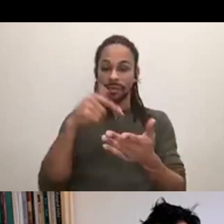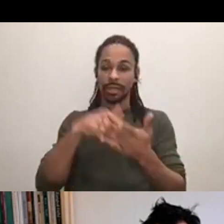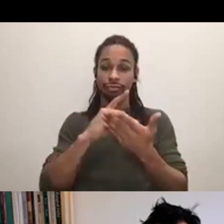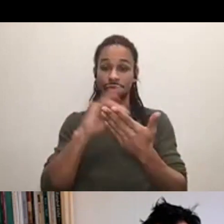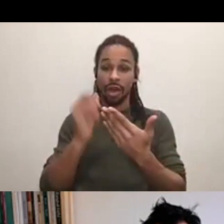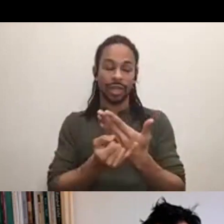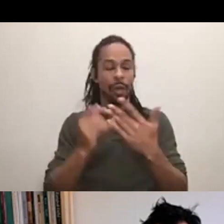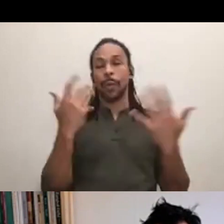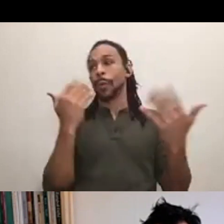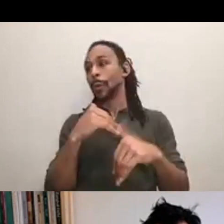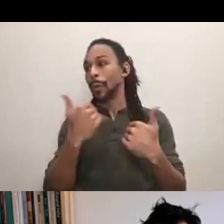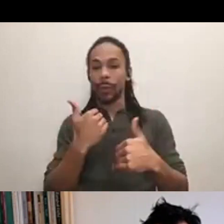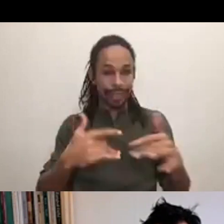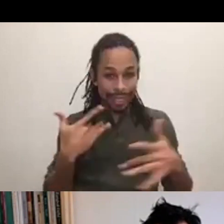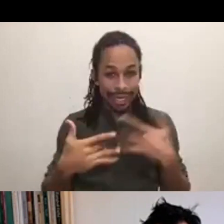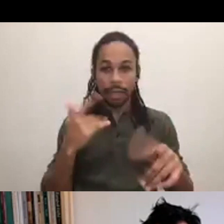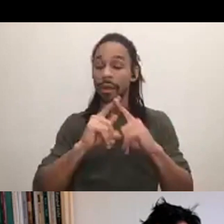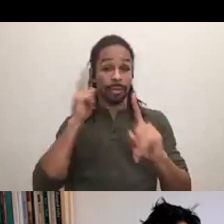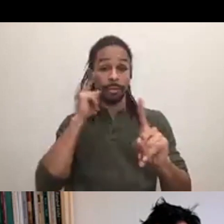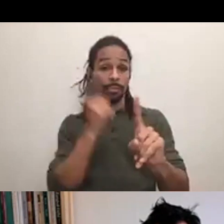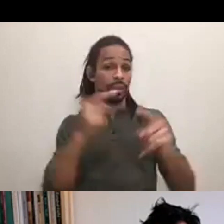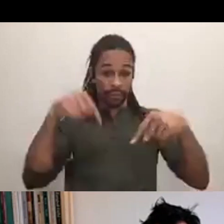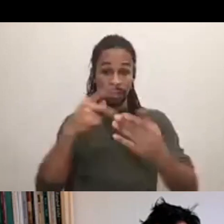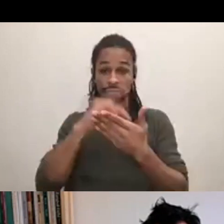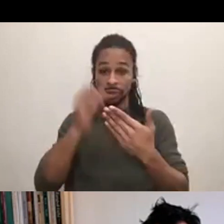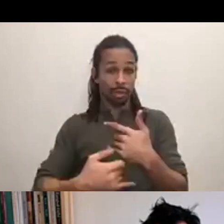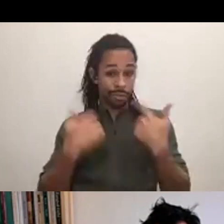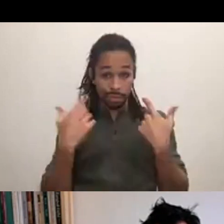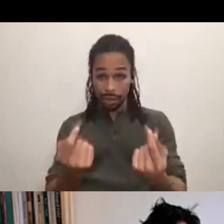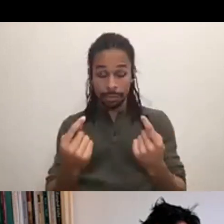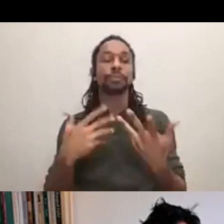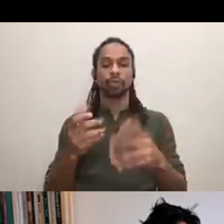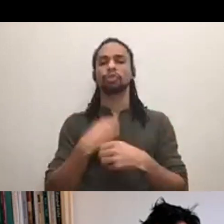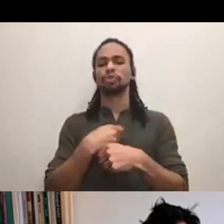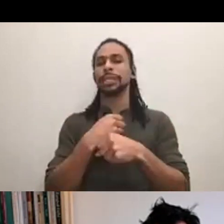but the aim of the project has always remained to create space and opportunities for people